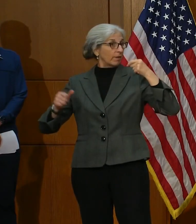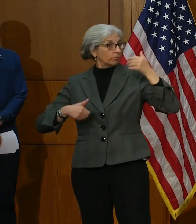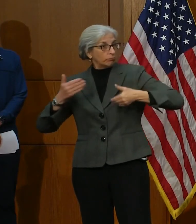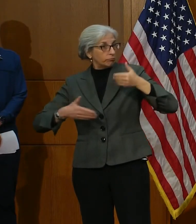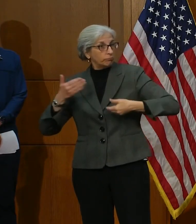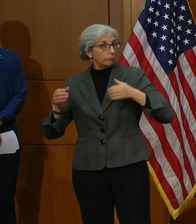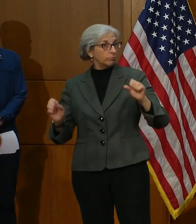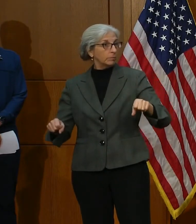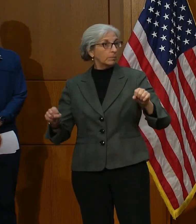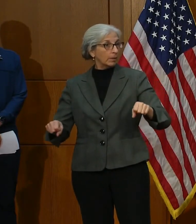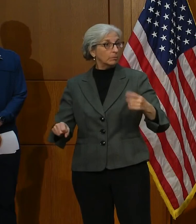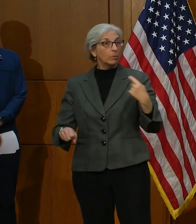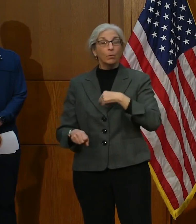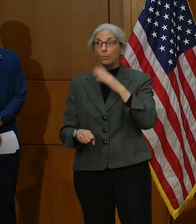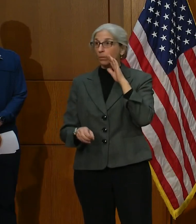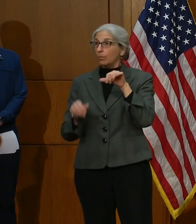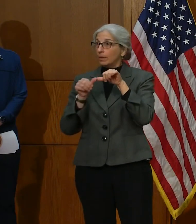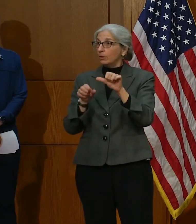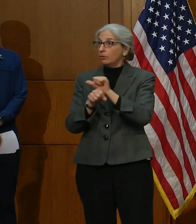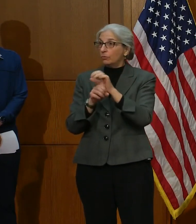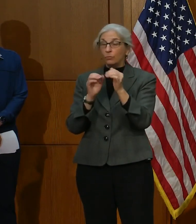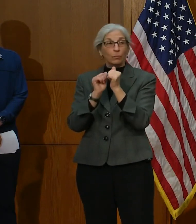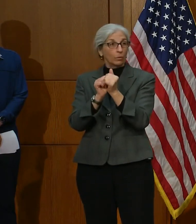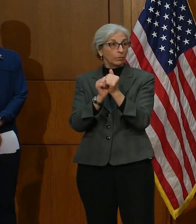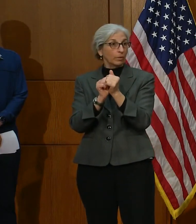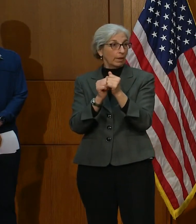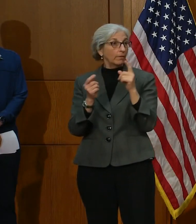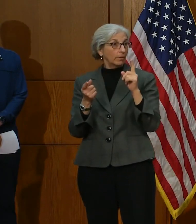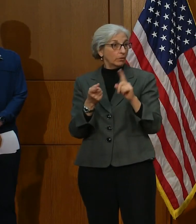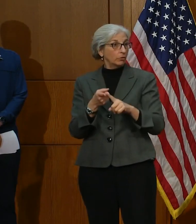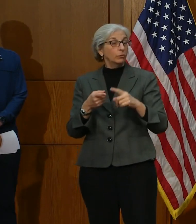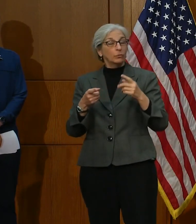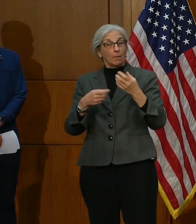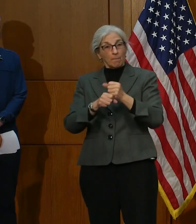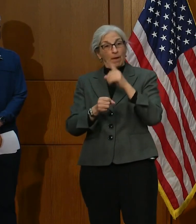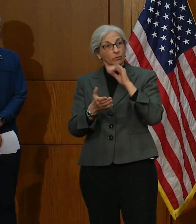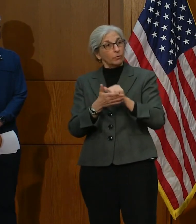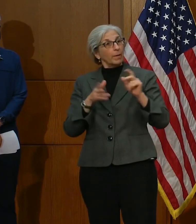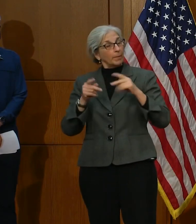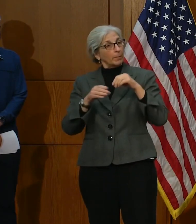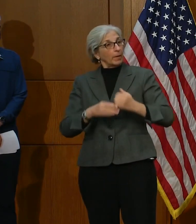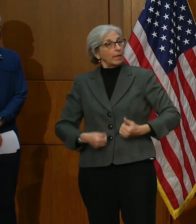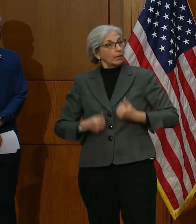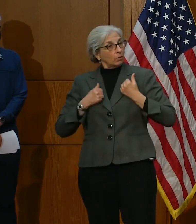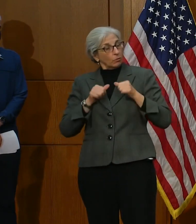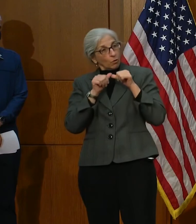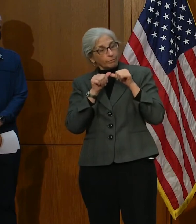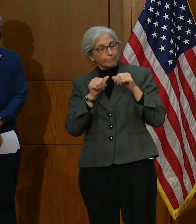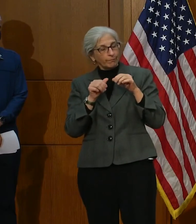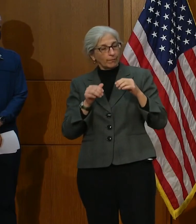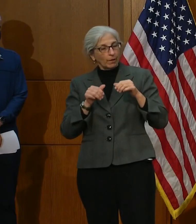THEY'RE DOING IT IN THIS EXPEDITIOUSLY AS THEY CAN AND.